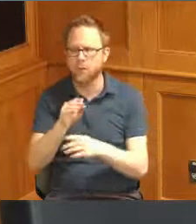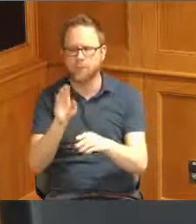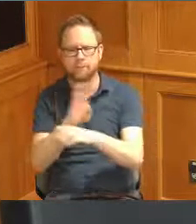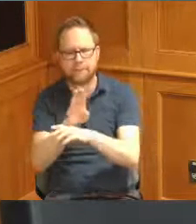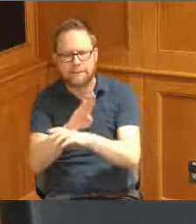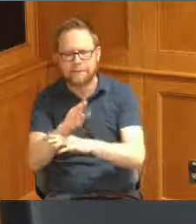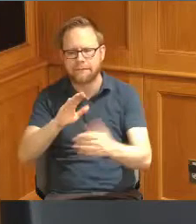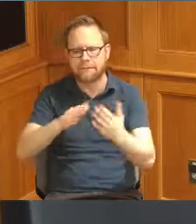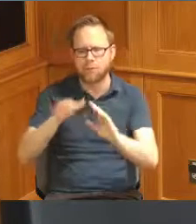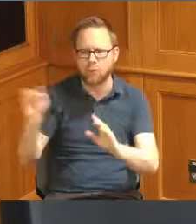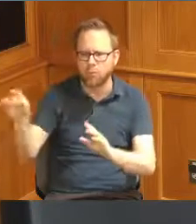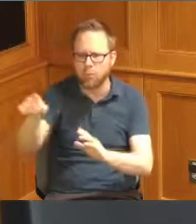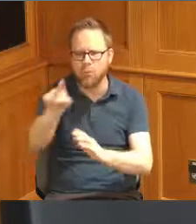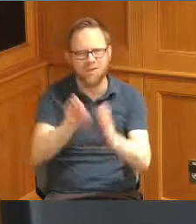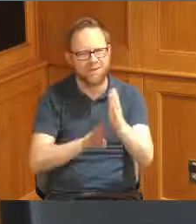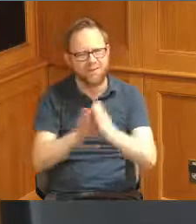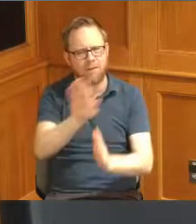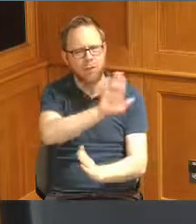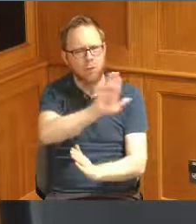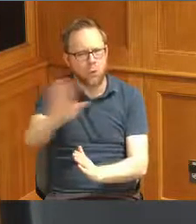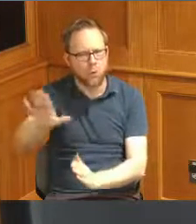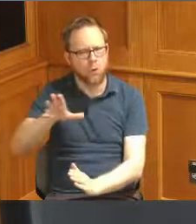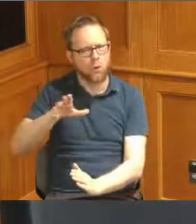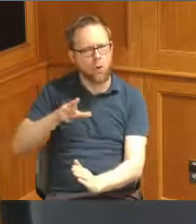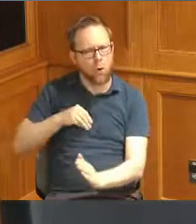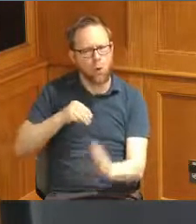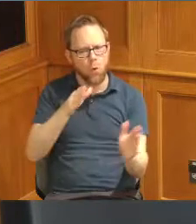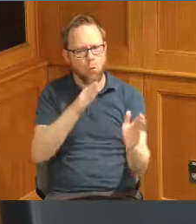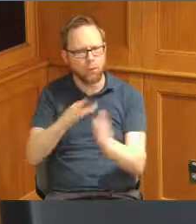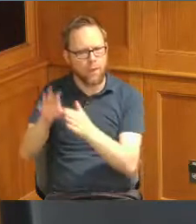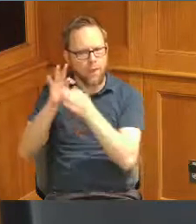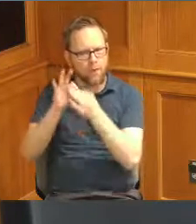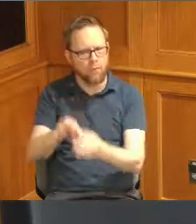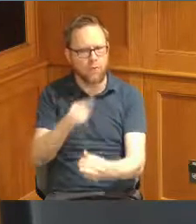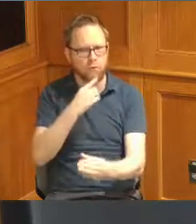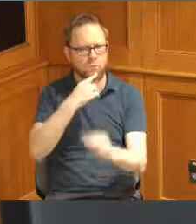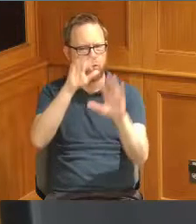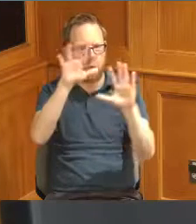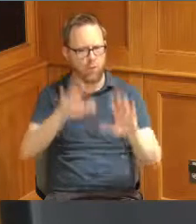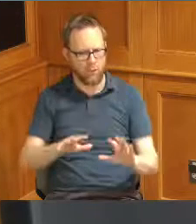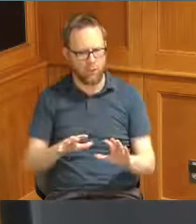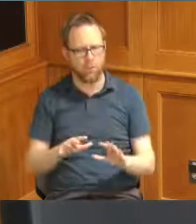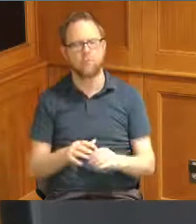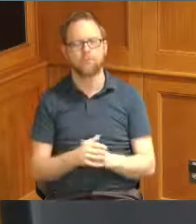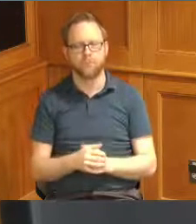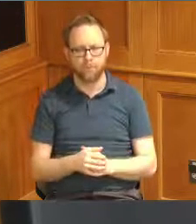their own severe weather preparedness plans be it further proclaimed that on behalf of all the